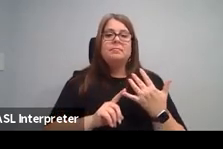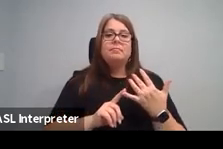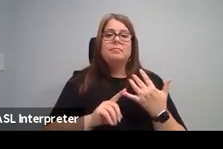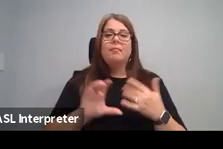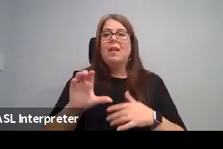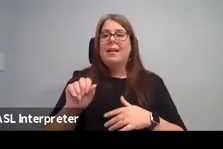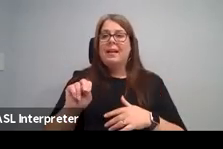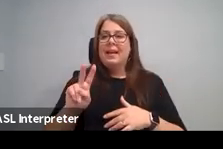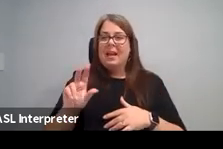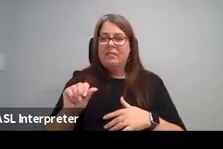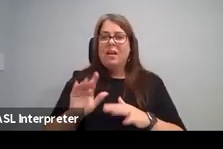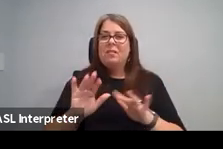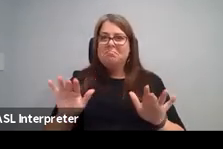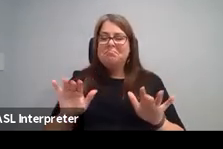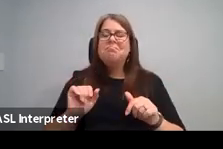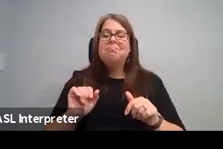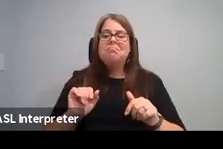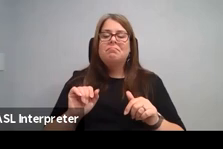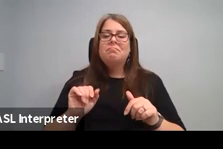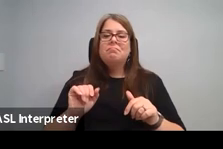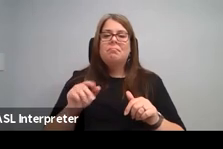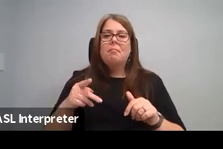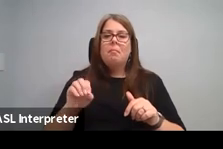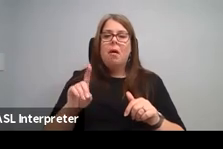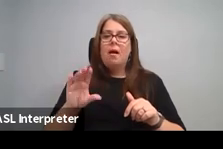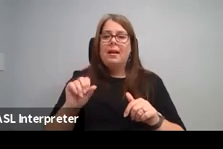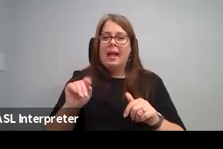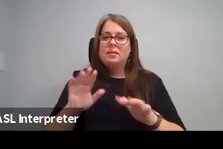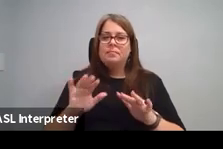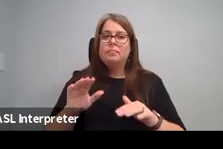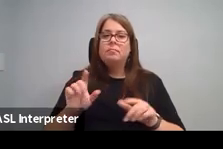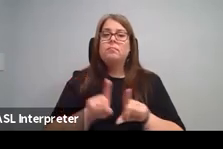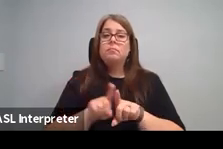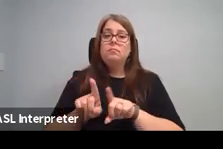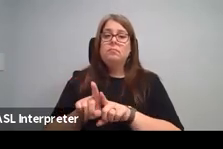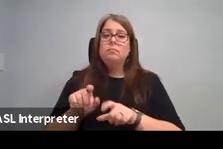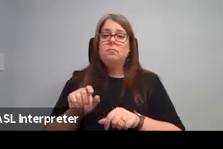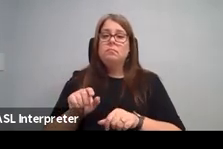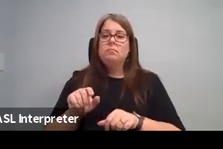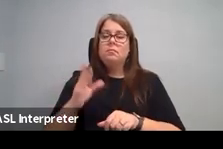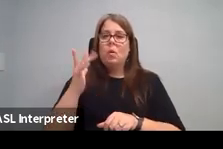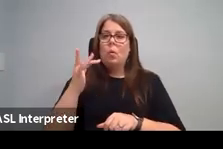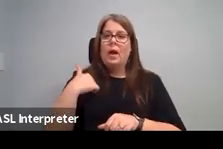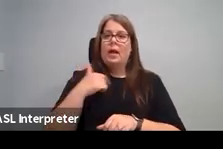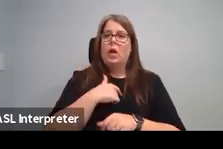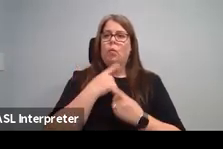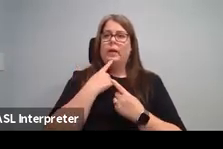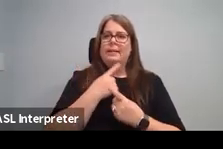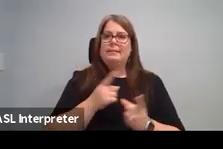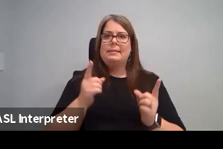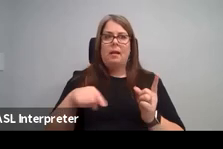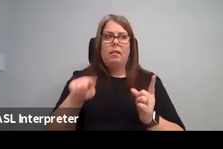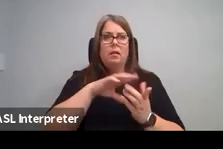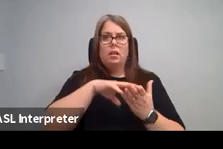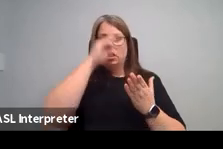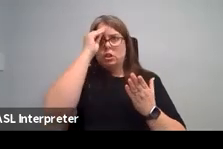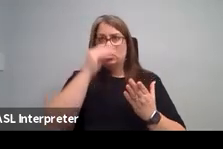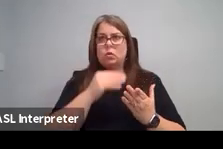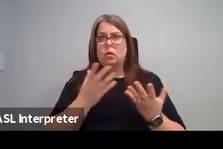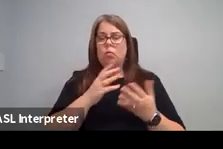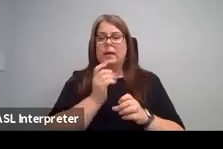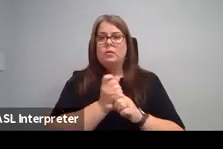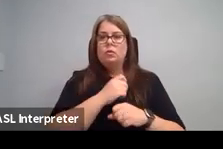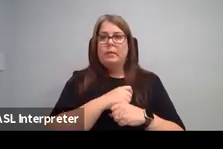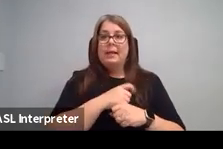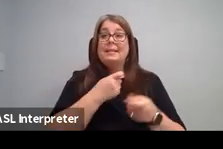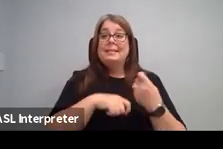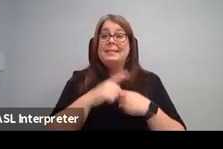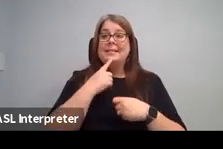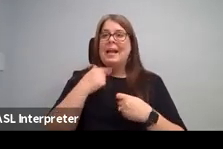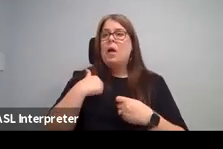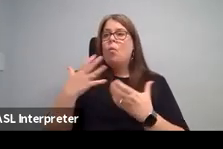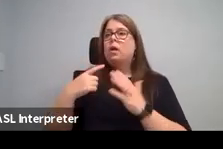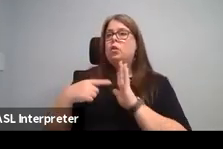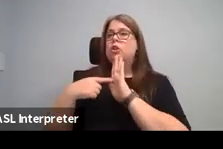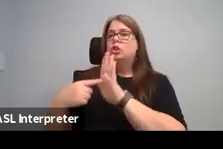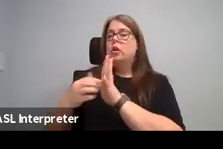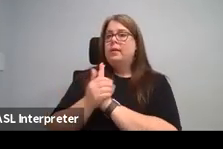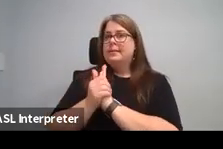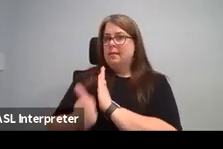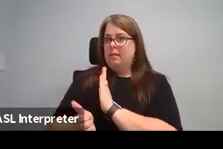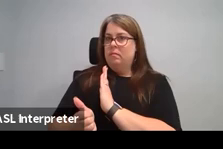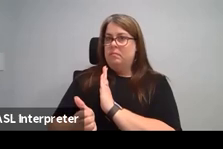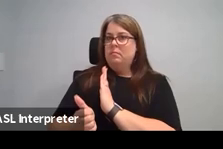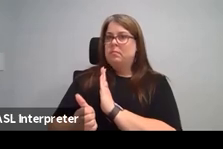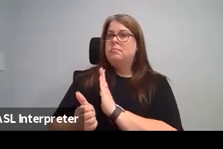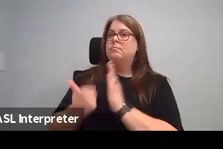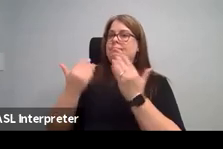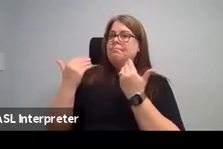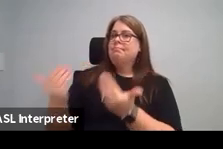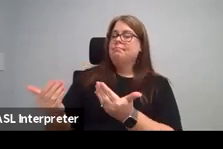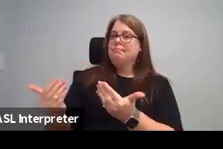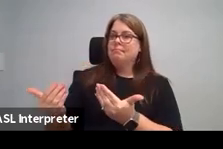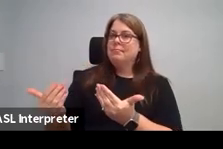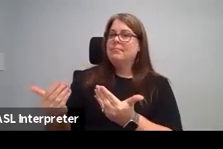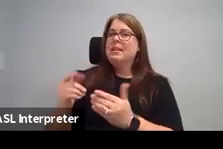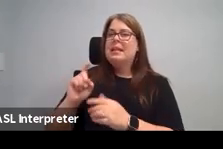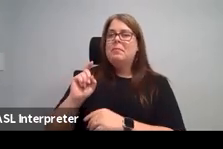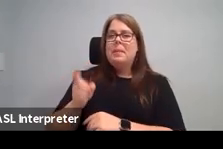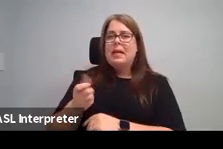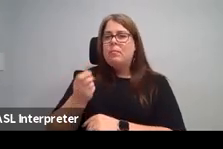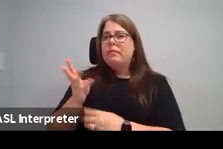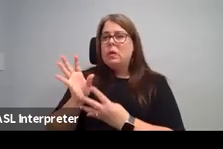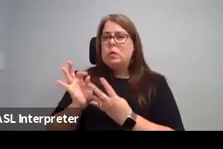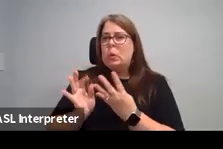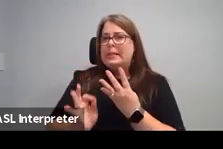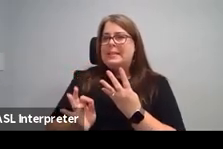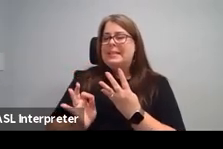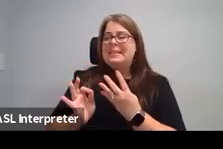Jewyl Alderson Clarke, SDCOE: And Allison sharing more about podcasts in the chat and also why are we telling them what they should make if we can say, Here's what I want you to show as far as a skill. Go for it, or give them a little menu that's even more exciting around what they could put together.